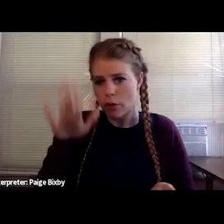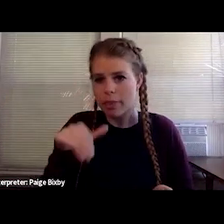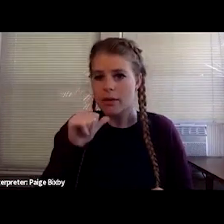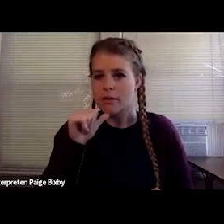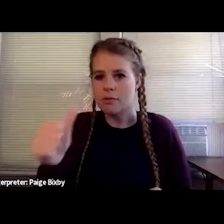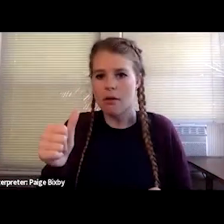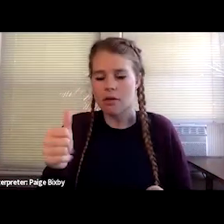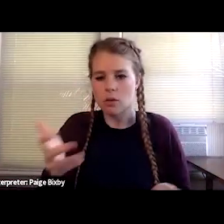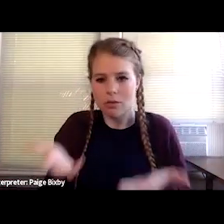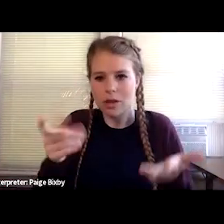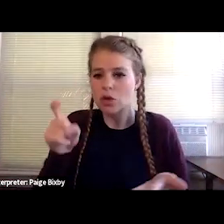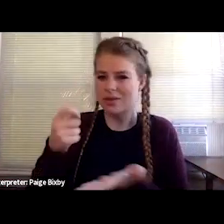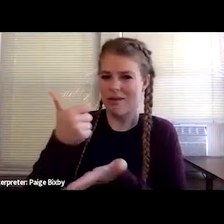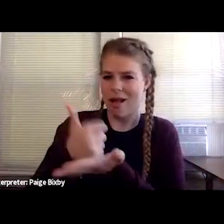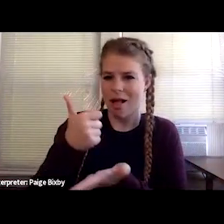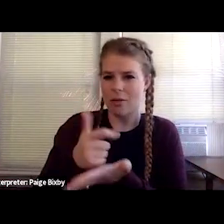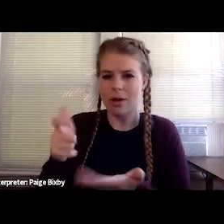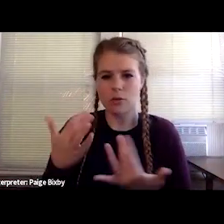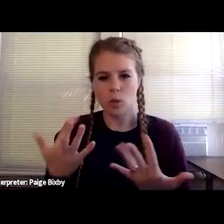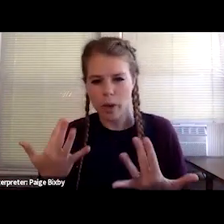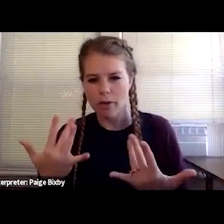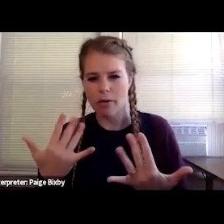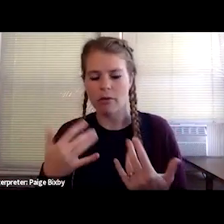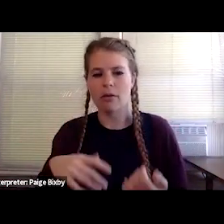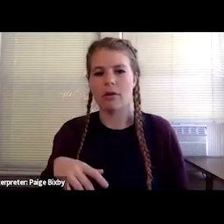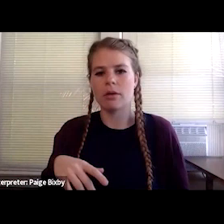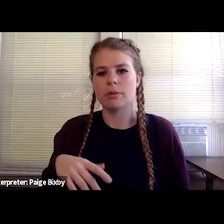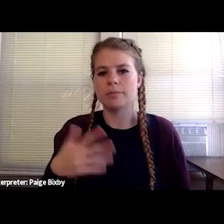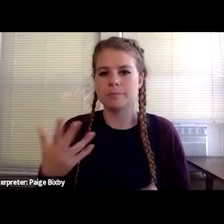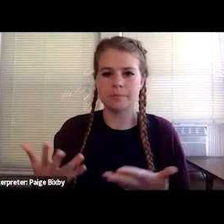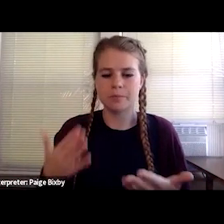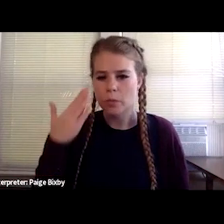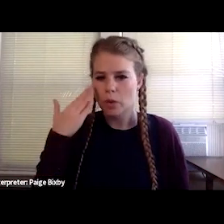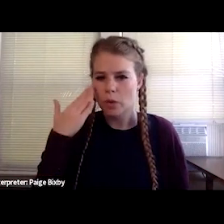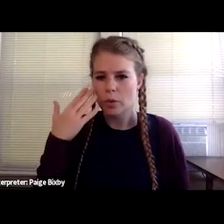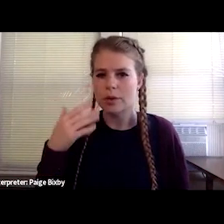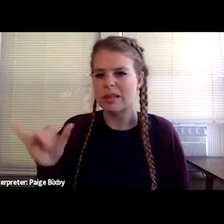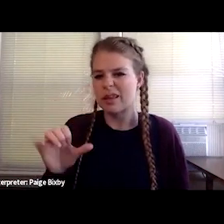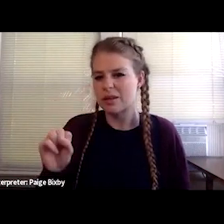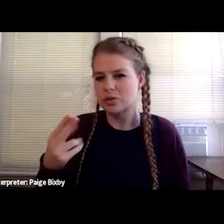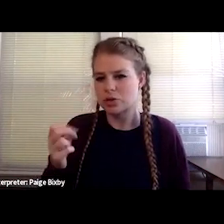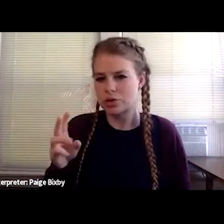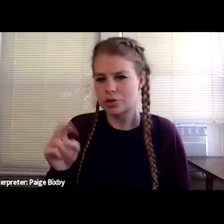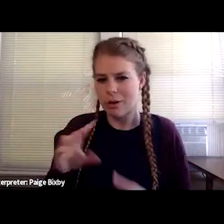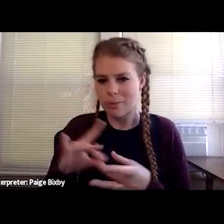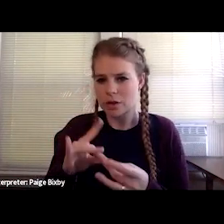Like you need help, you need to wait it out. You need to help, like Shawn said, you know, monitor their breathing.